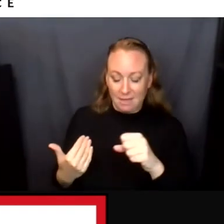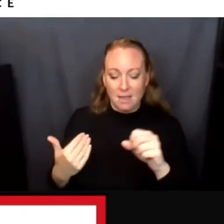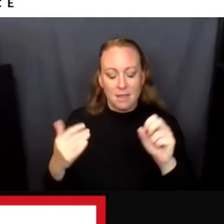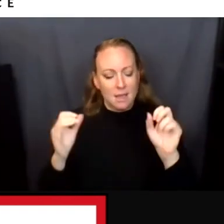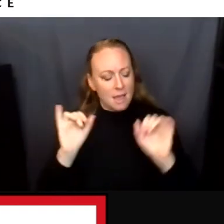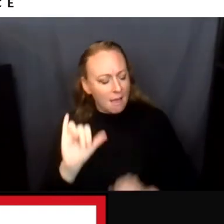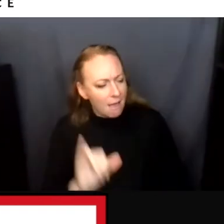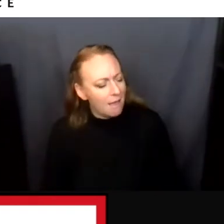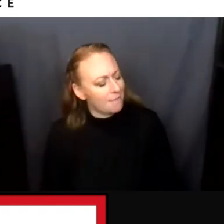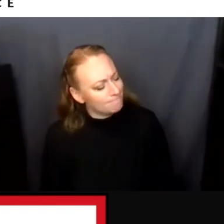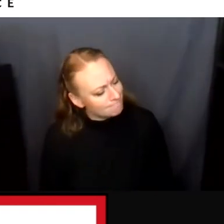I would say that...